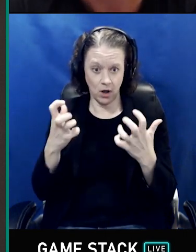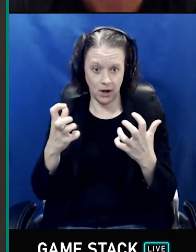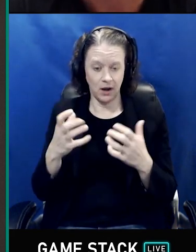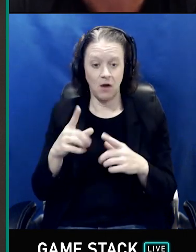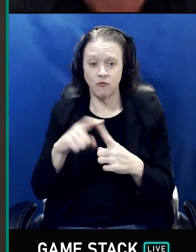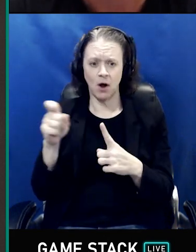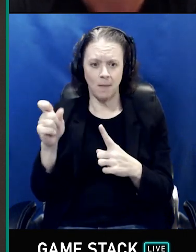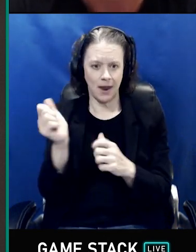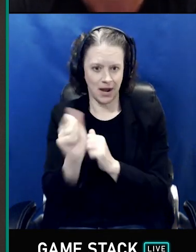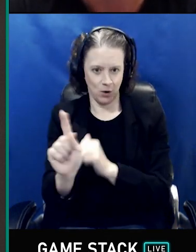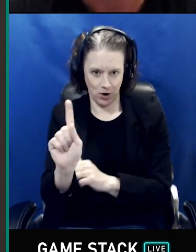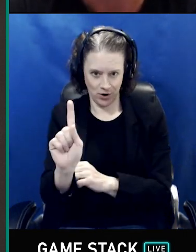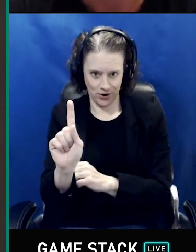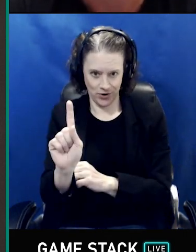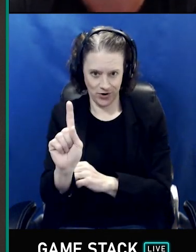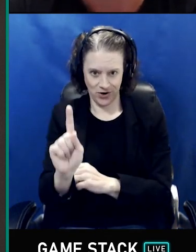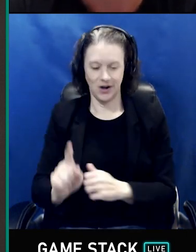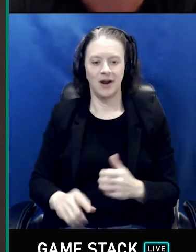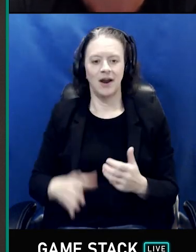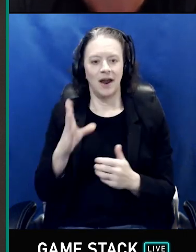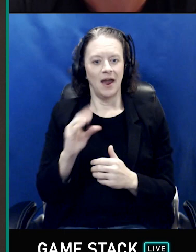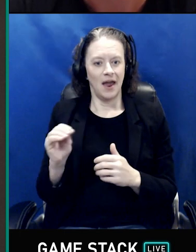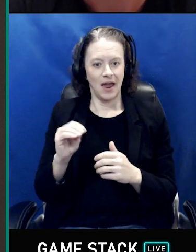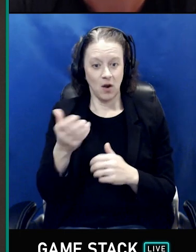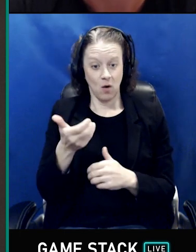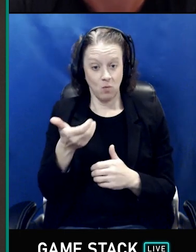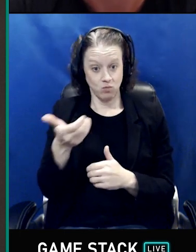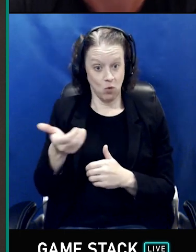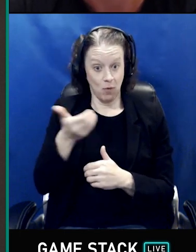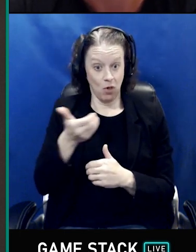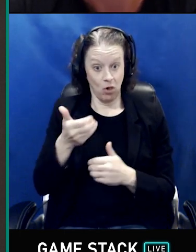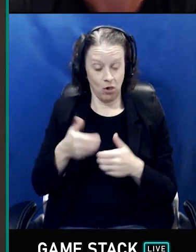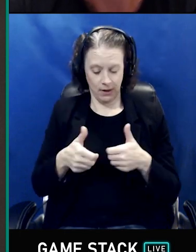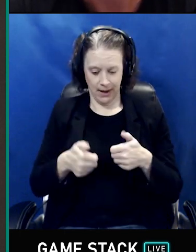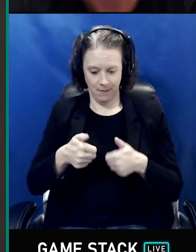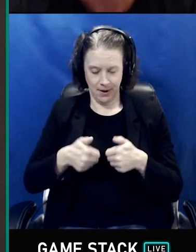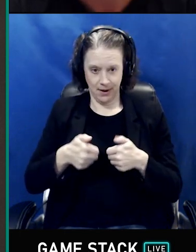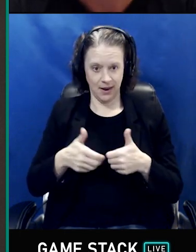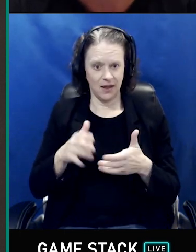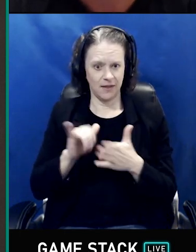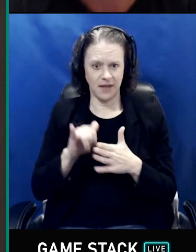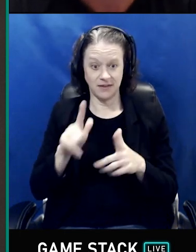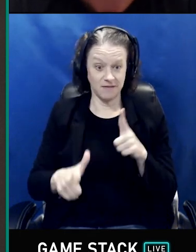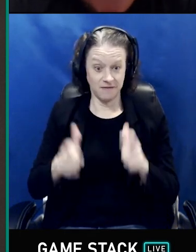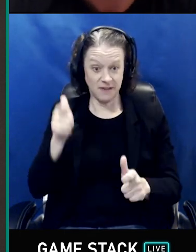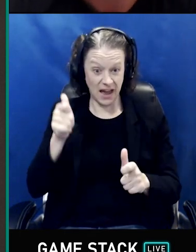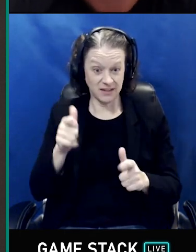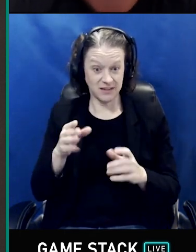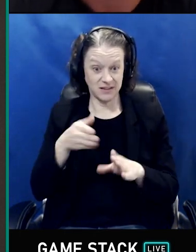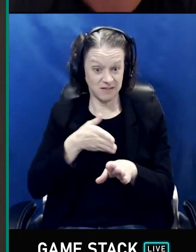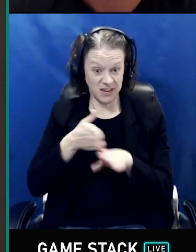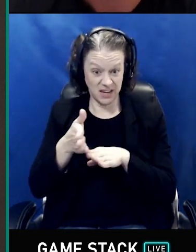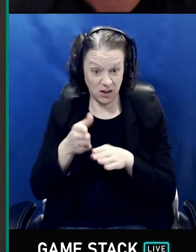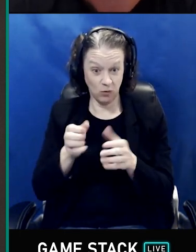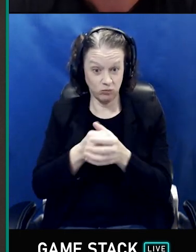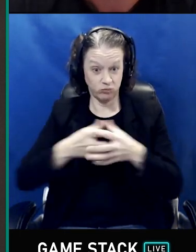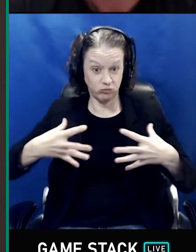Mobile gaming is the fastest growing gaming field right now, in large part due to the ease of access.